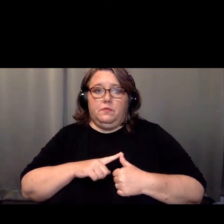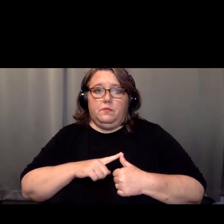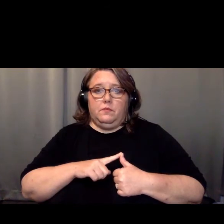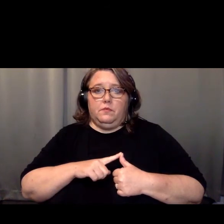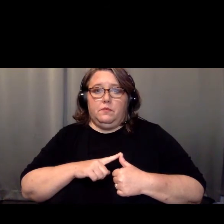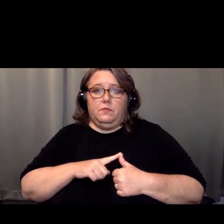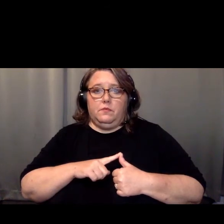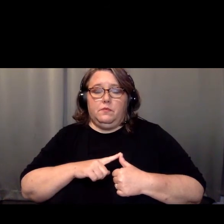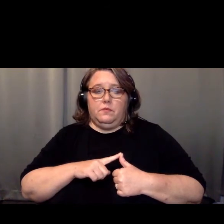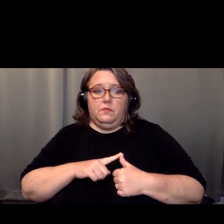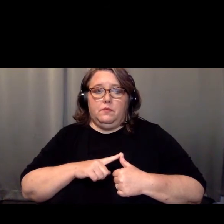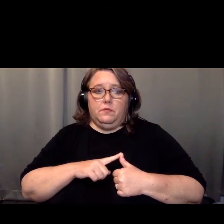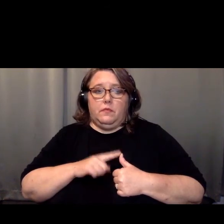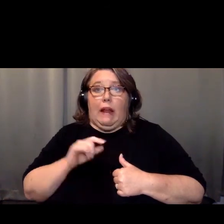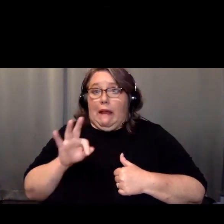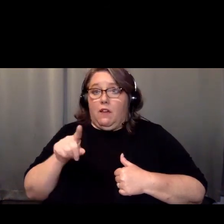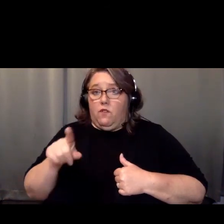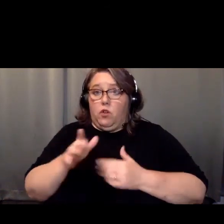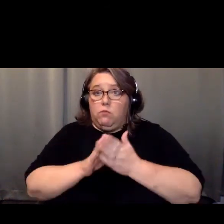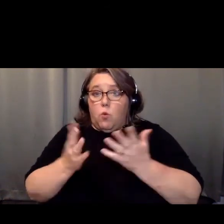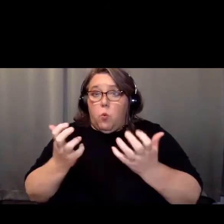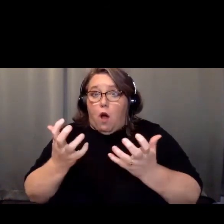if you're interested in accessing these services